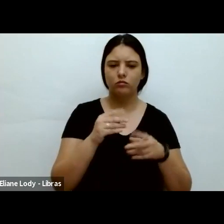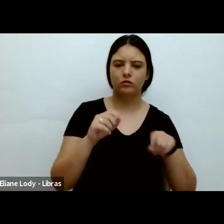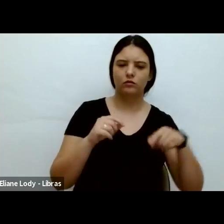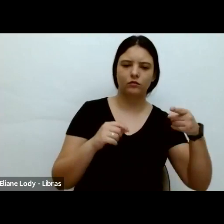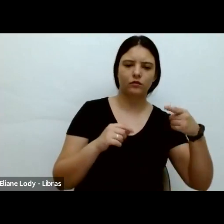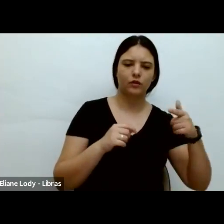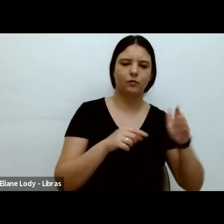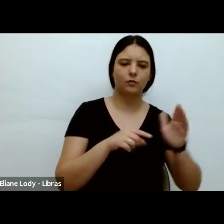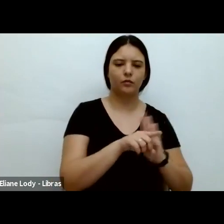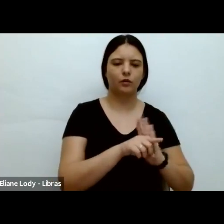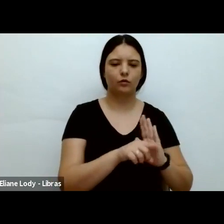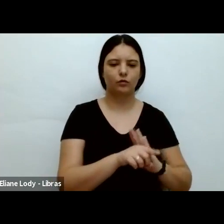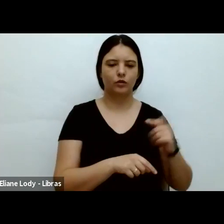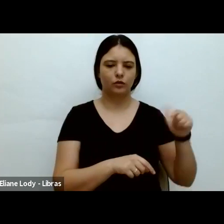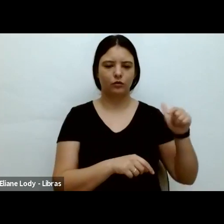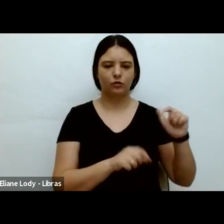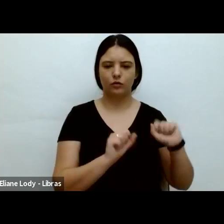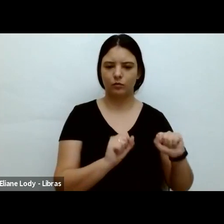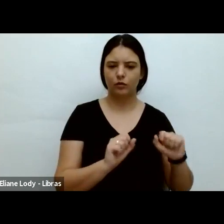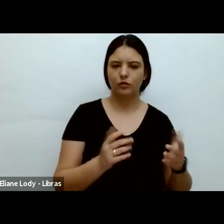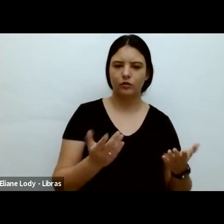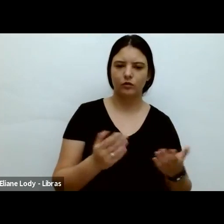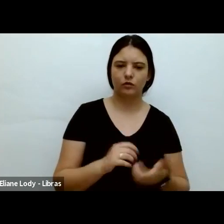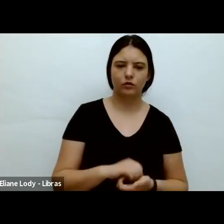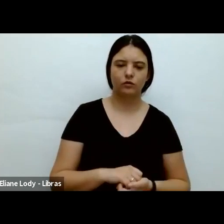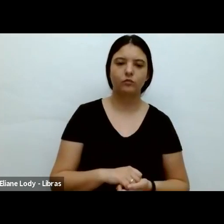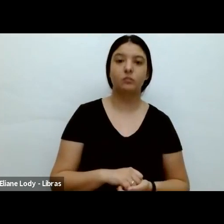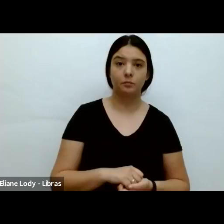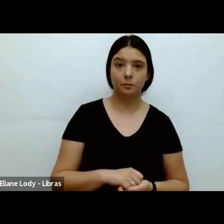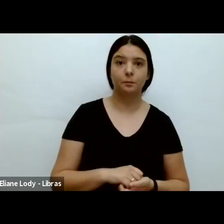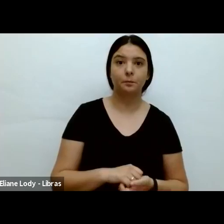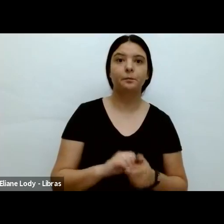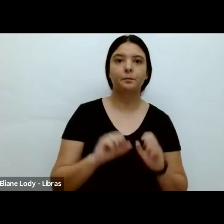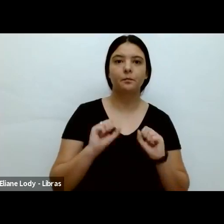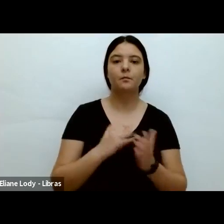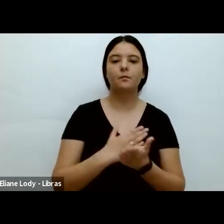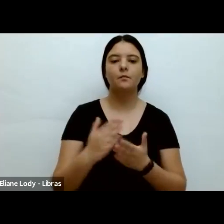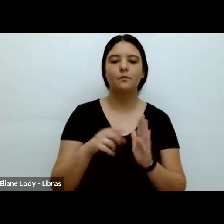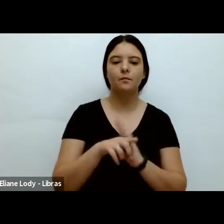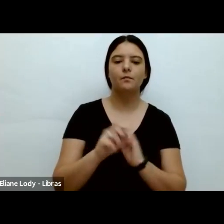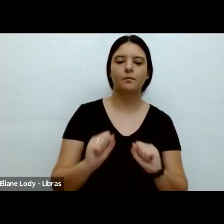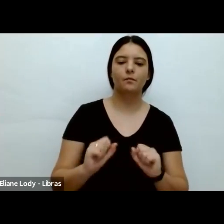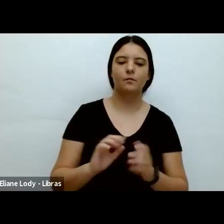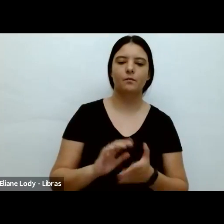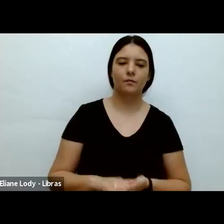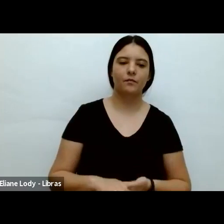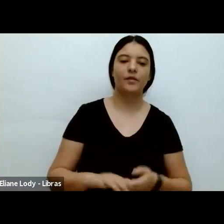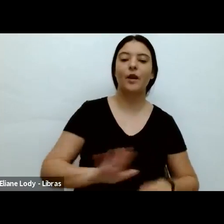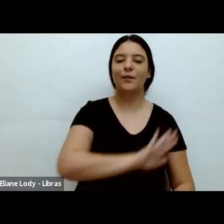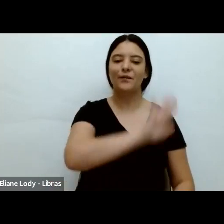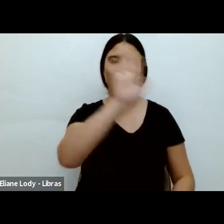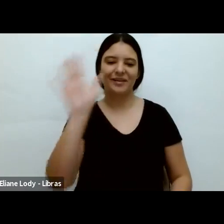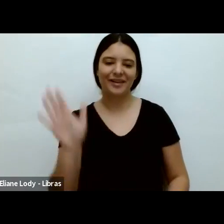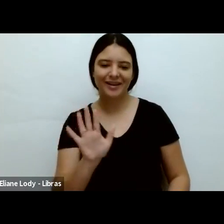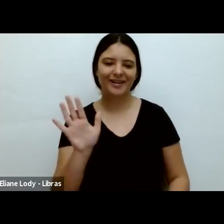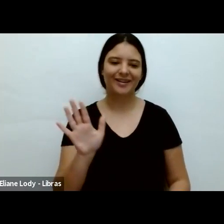related to Hey go there are on Google Docs. Docs. Yeah. Yes, I can Yeah, yes I can, I can ask. Yeah, yes, I can. I can ask. Hi.